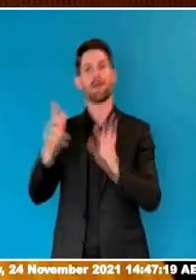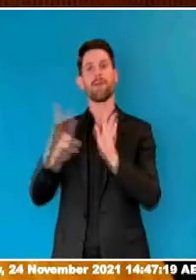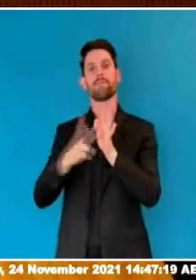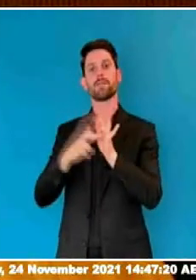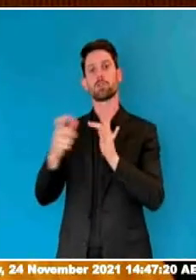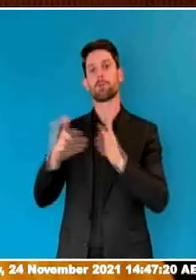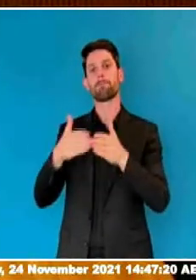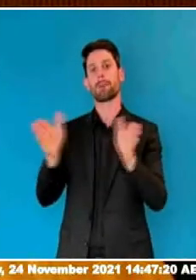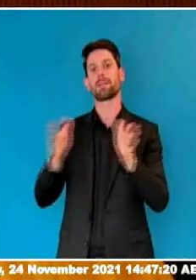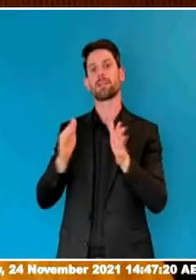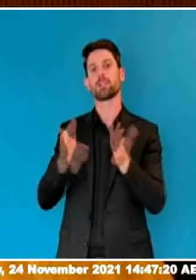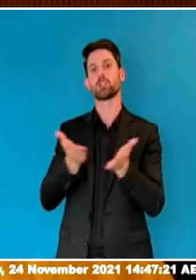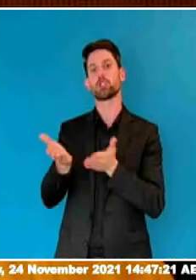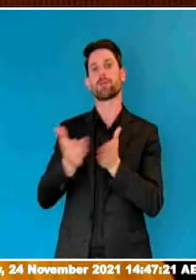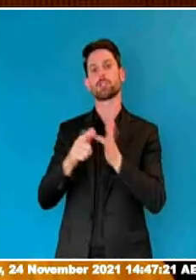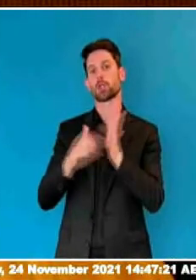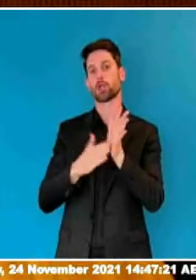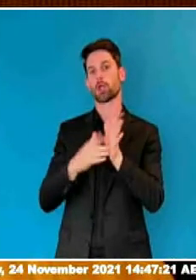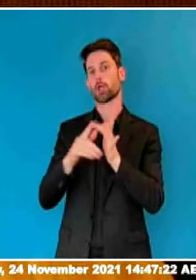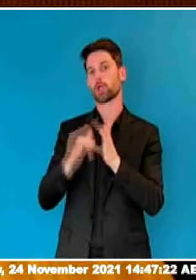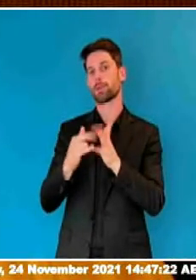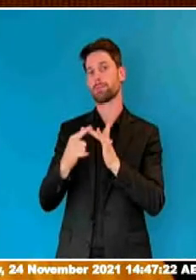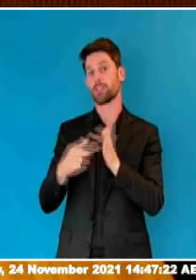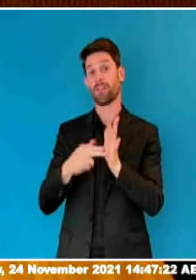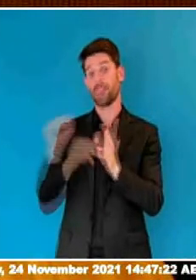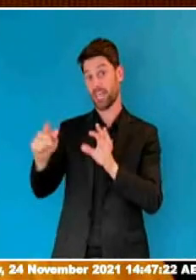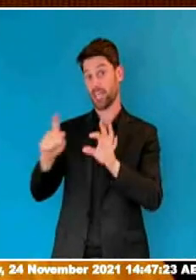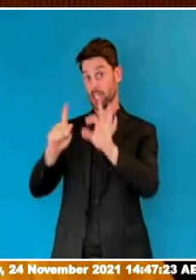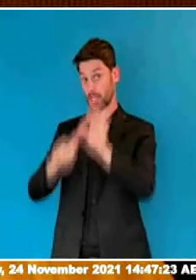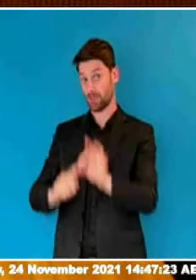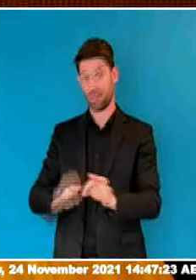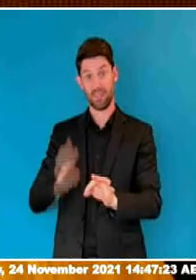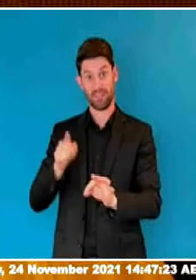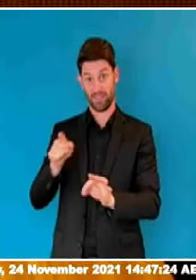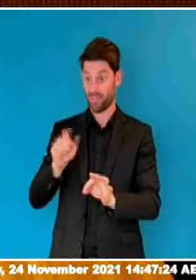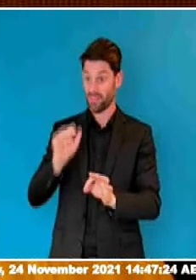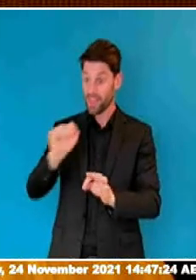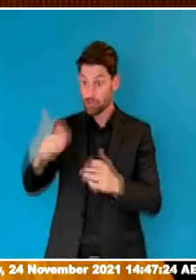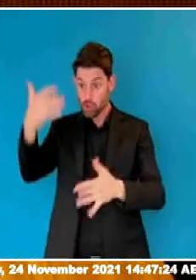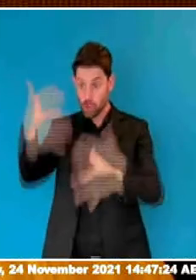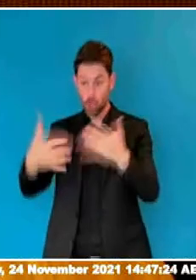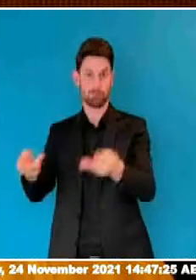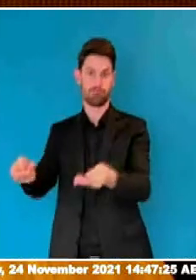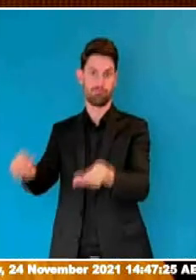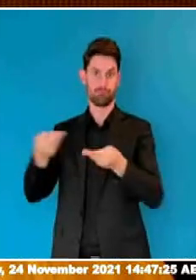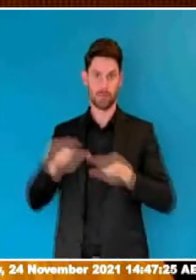Victorian Public Service Commission, reflects the work we've been doing through